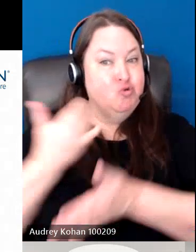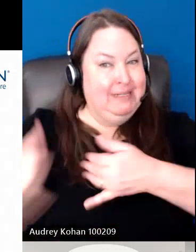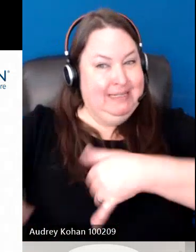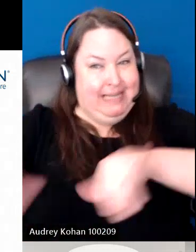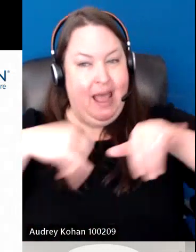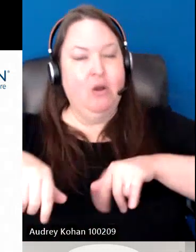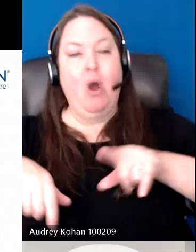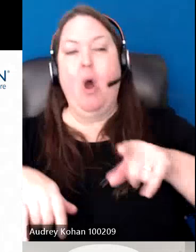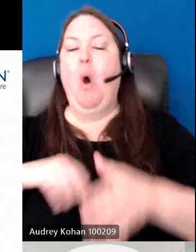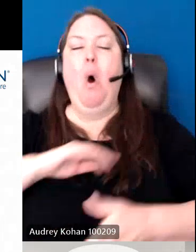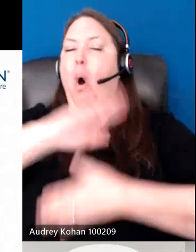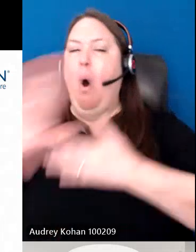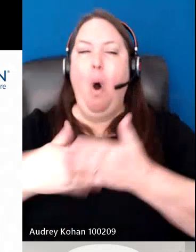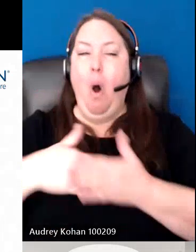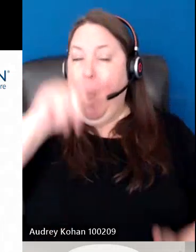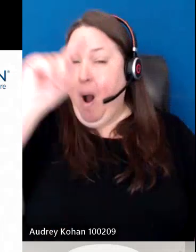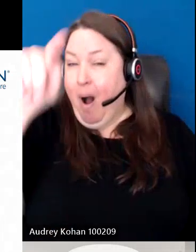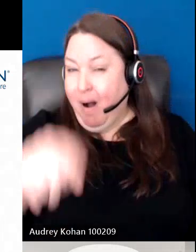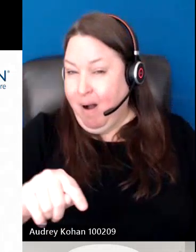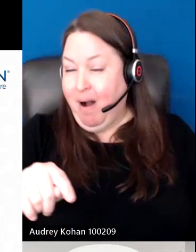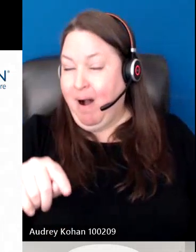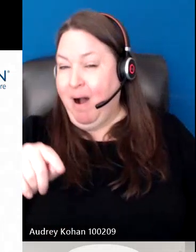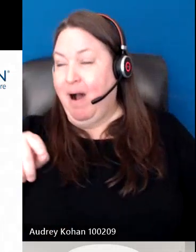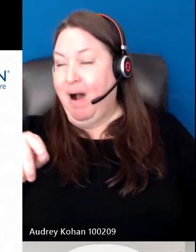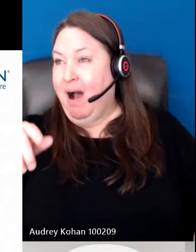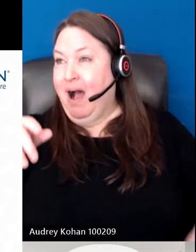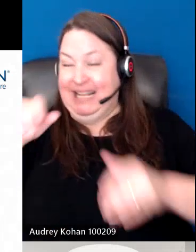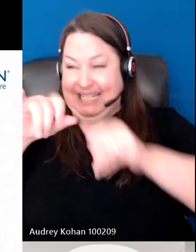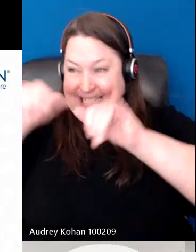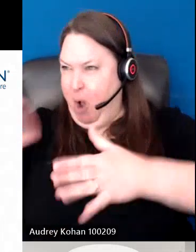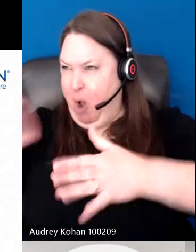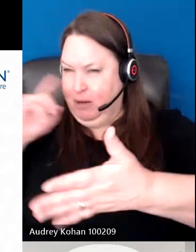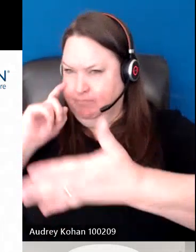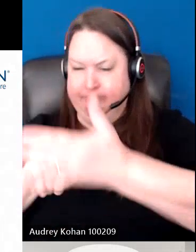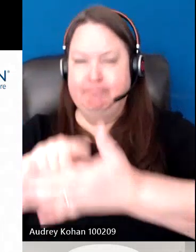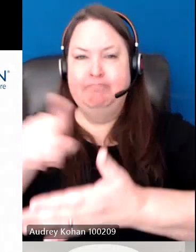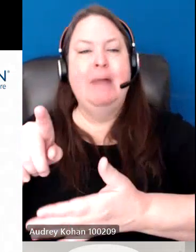all of those tools that a system has identified a covered entity must make reasonable steps to